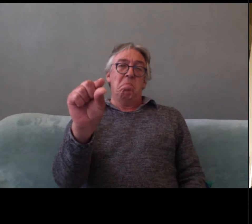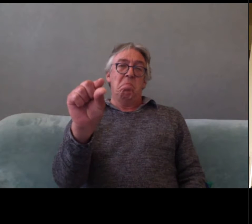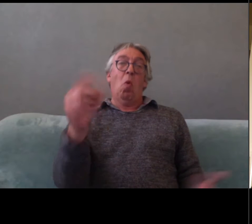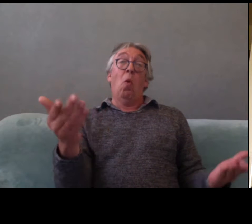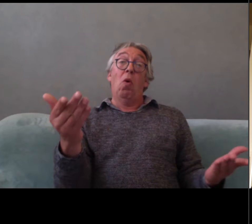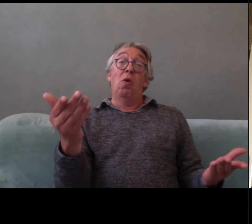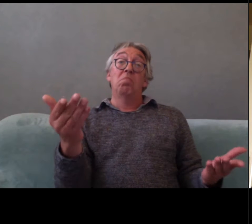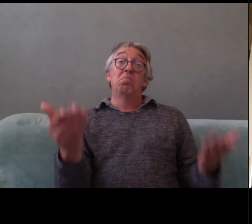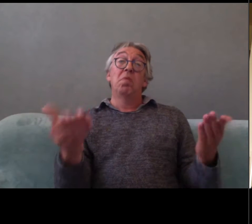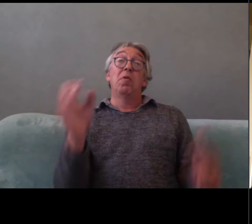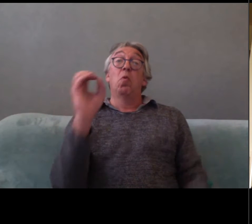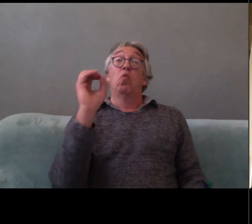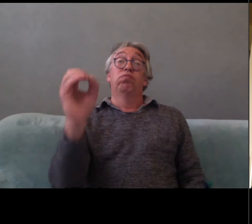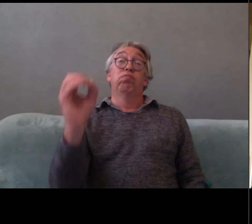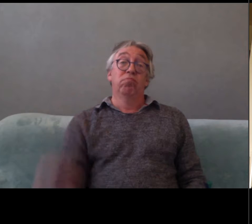Very little if any.